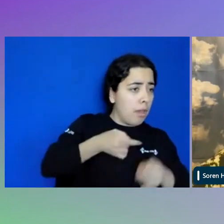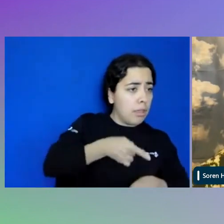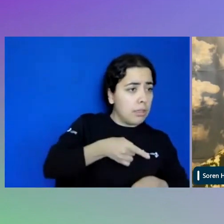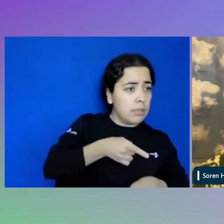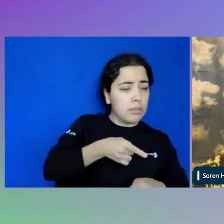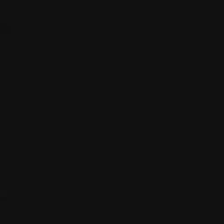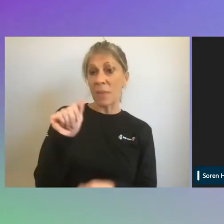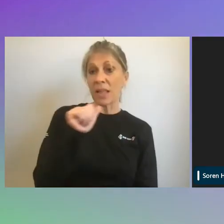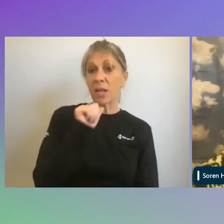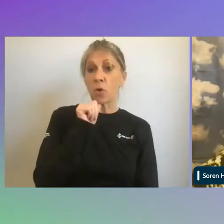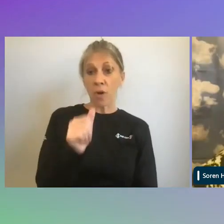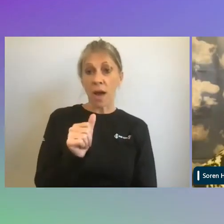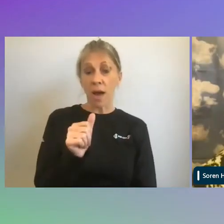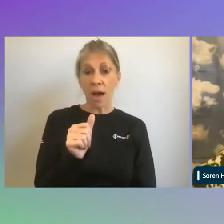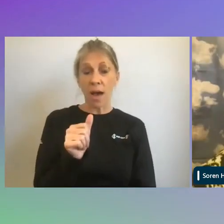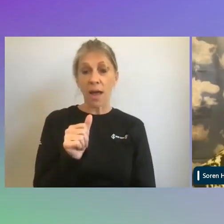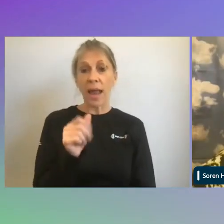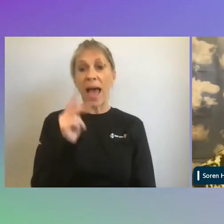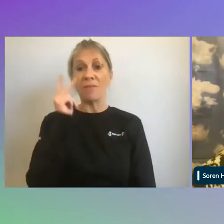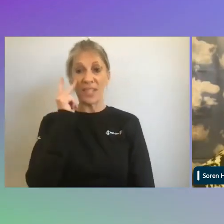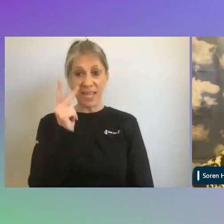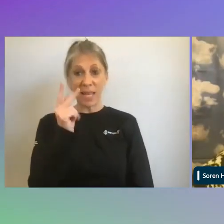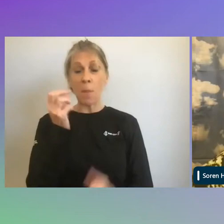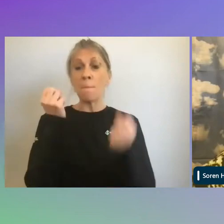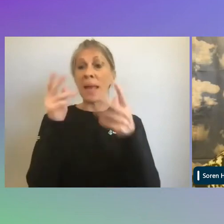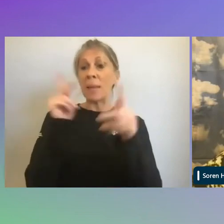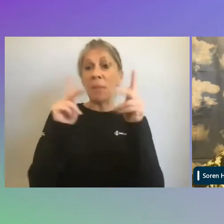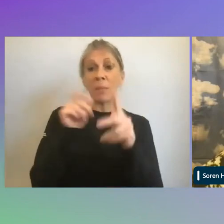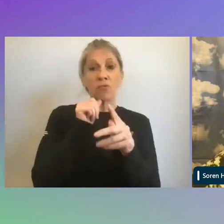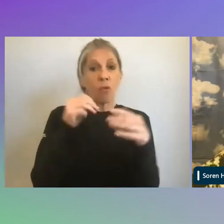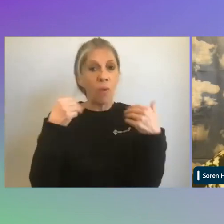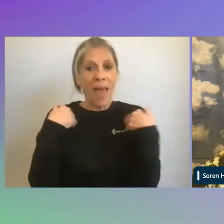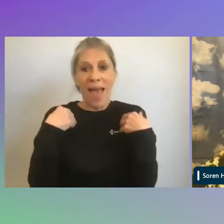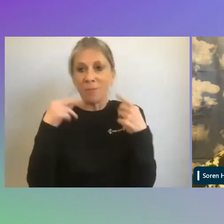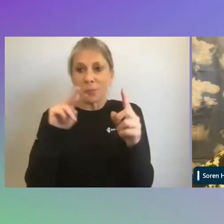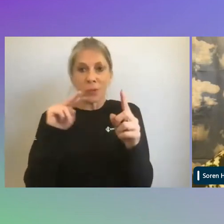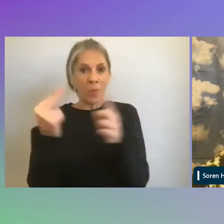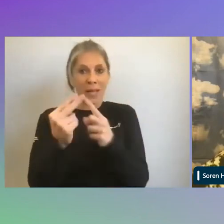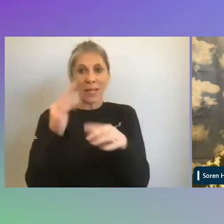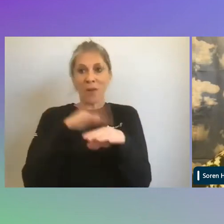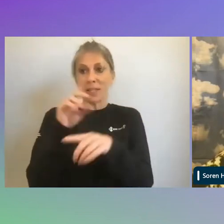a disability or not? Uh, I sense in the field a lot of people have no frame of reference for